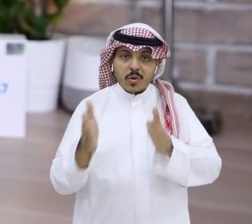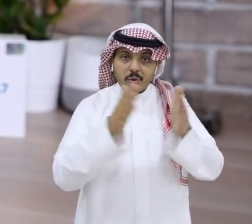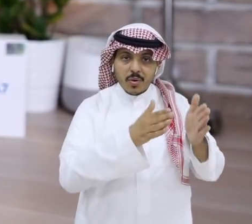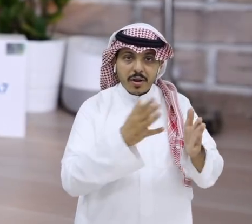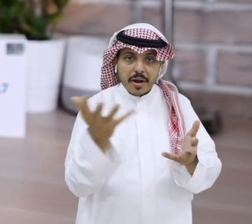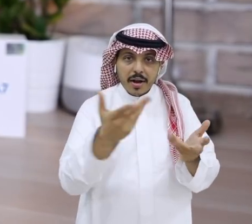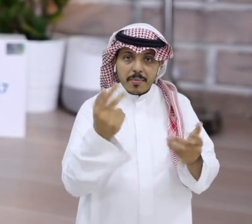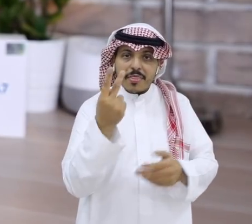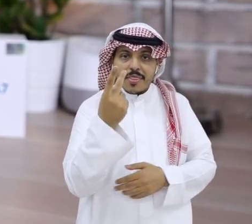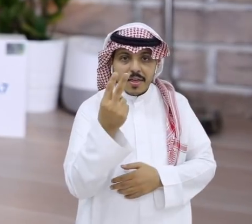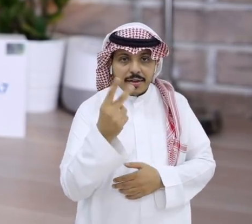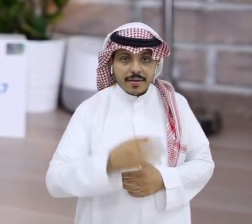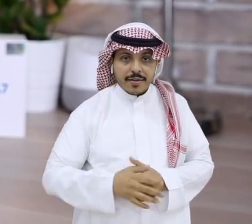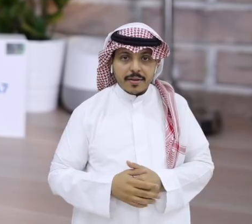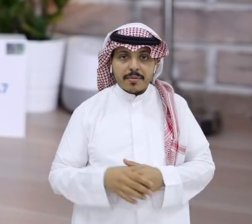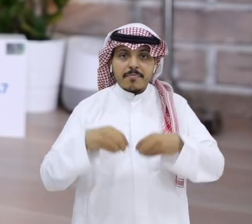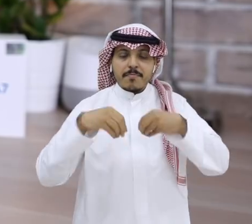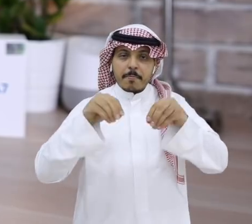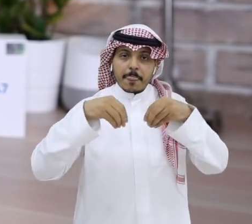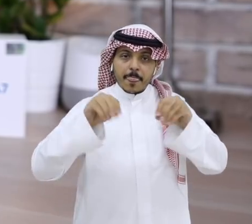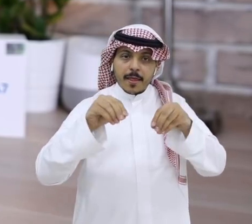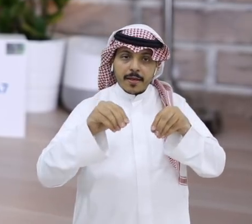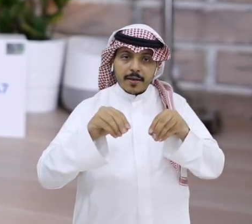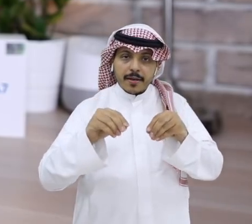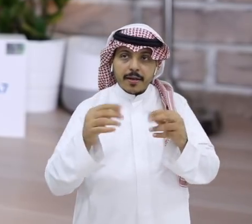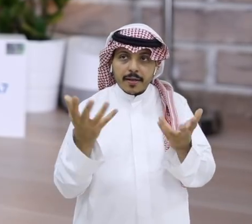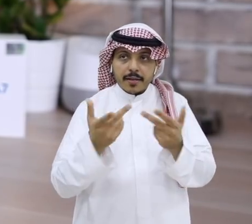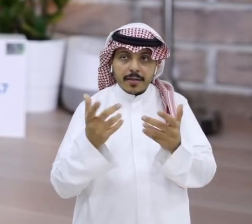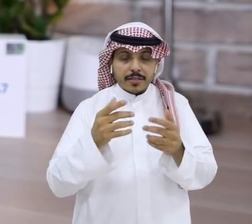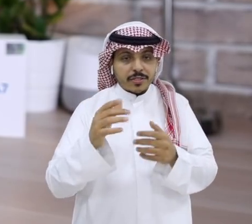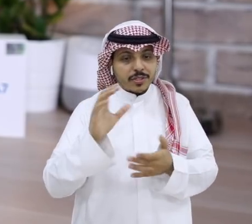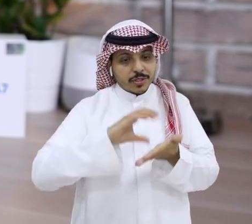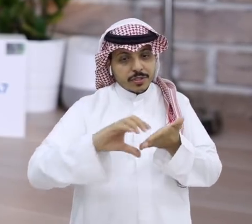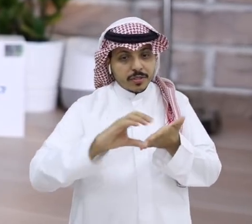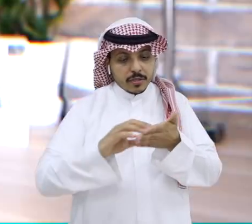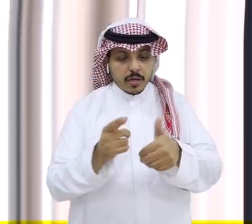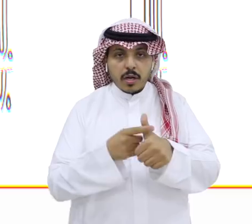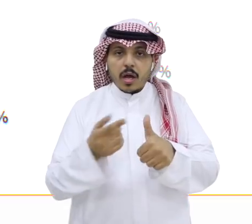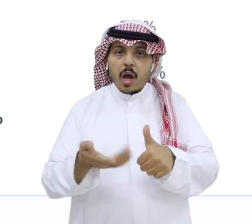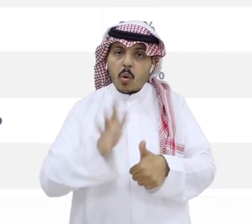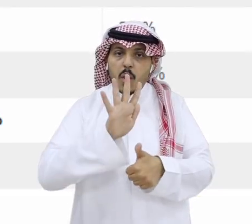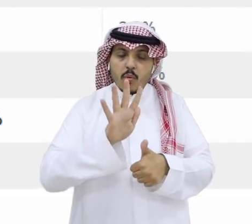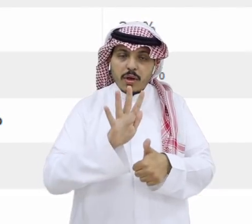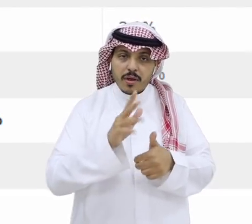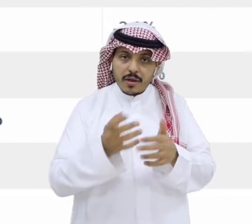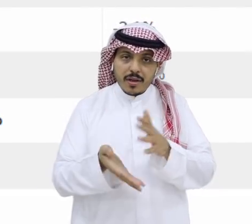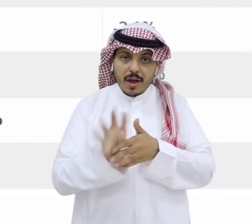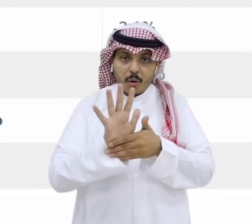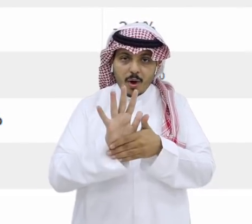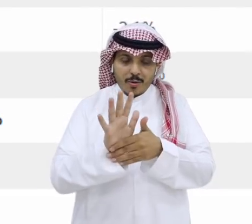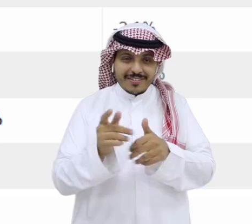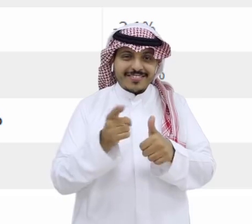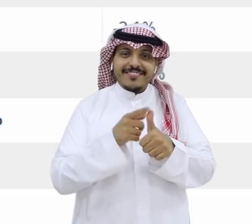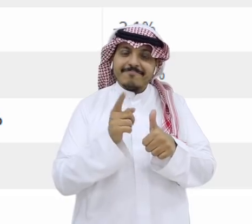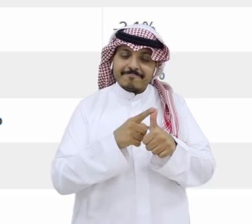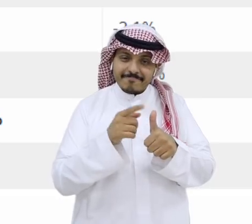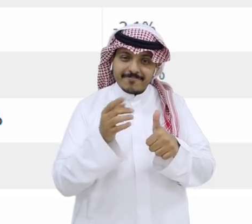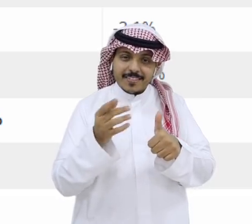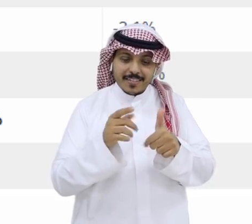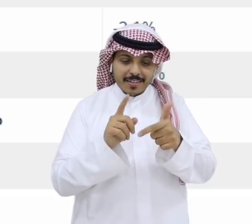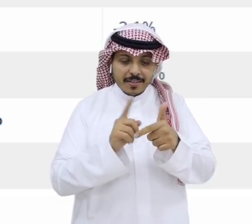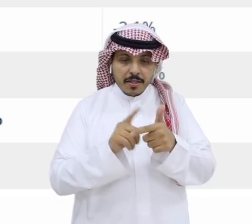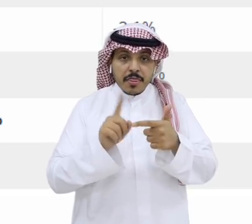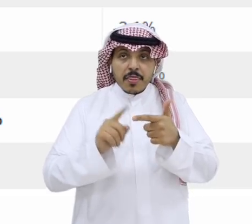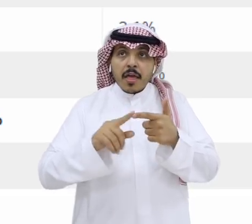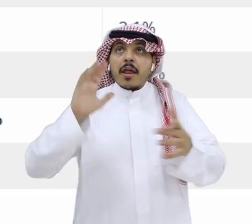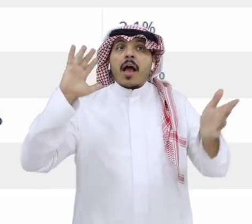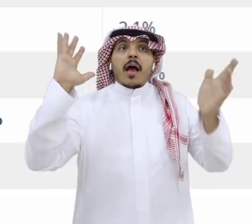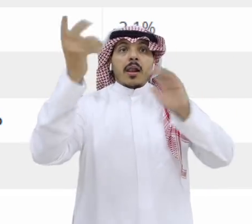Let's discuss the second place in the list. Number 2 of phones sold in the list is Huawei. Last few weeks, they've become number 2 worldwide.